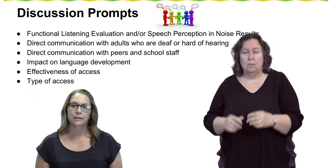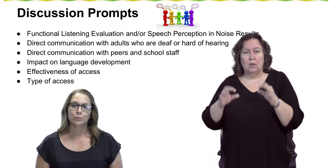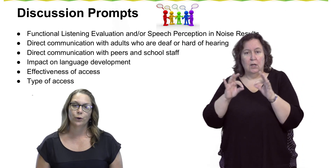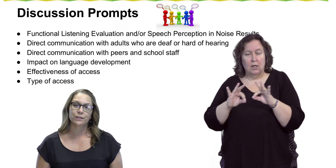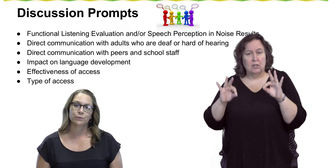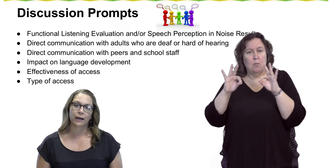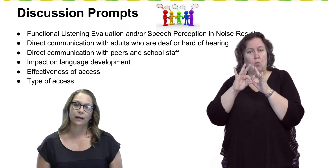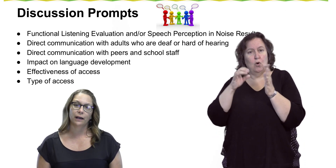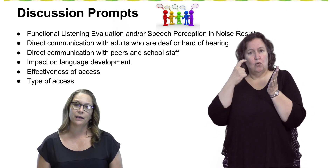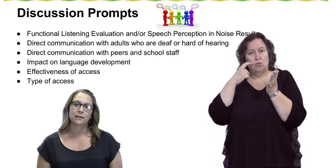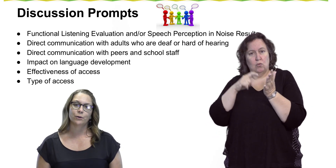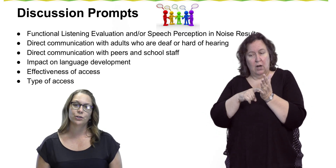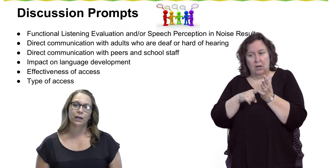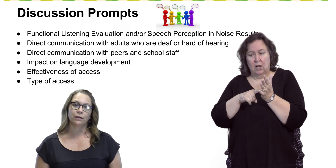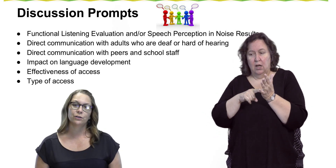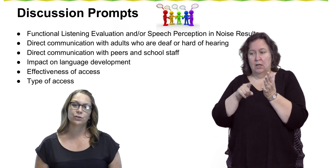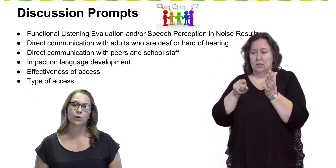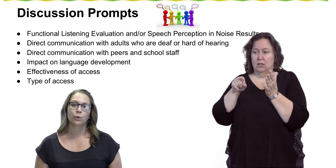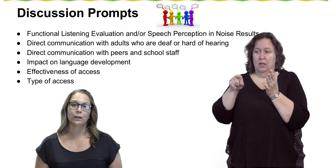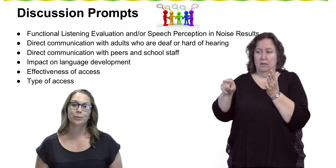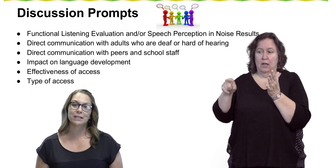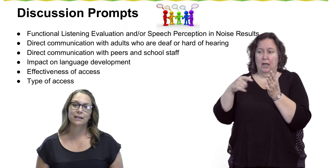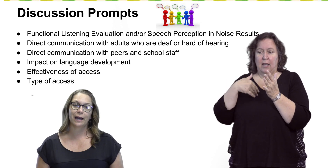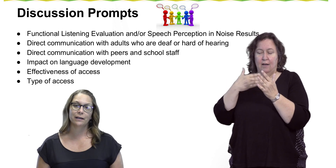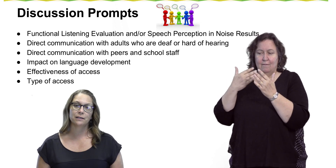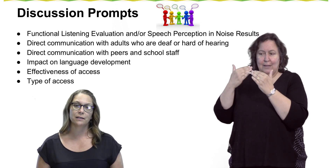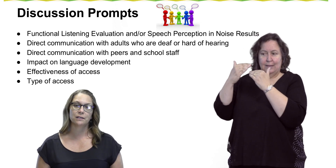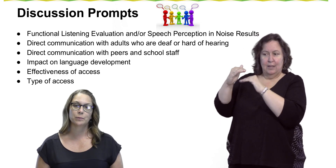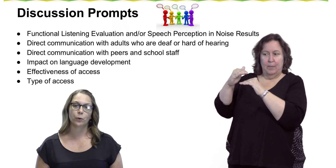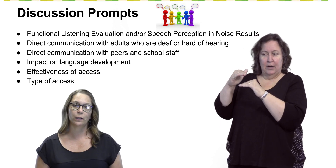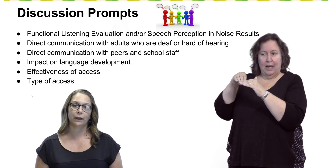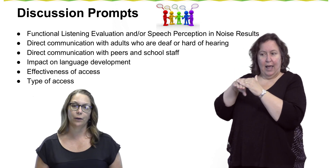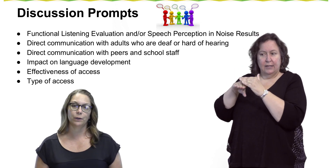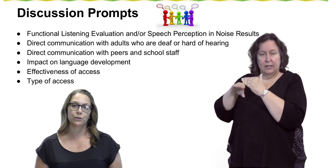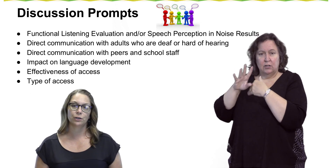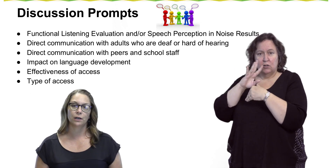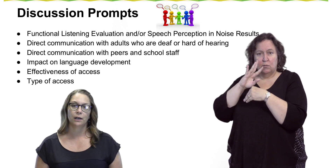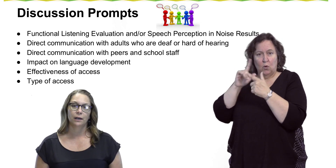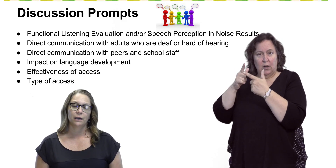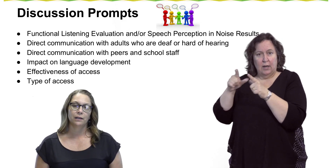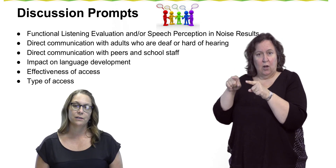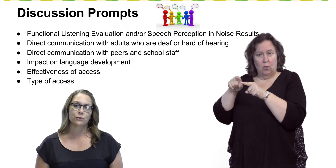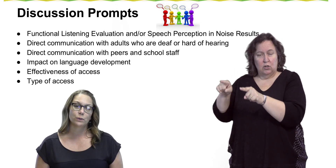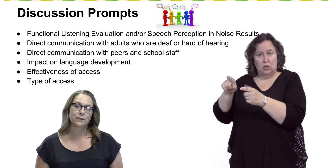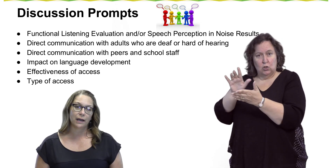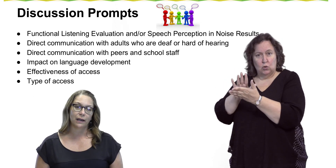It is important to recognize how challenged or limited access to spoken language in the school setting